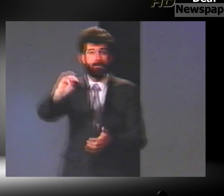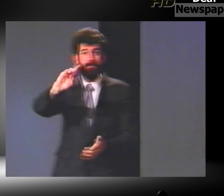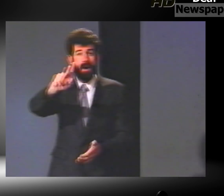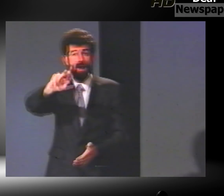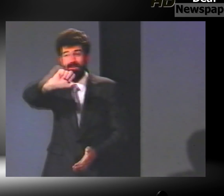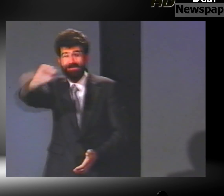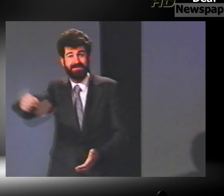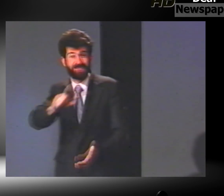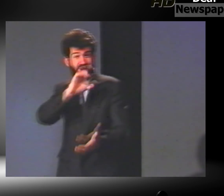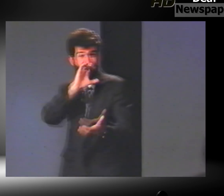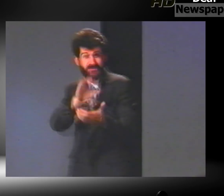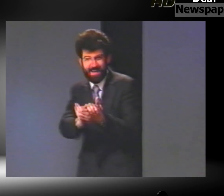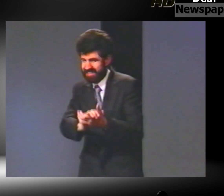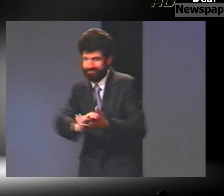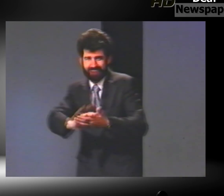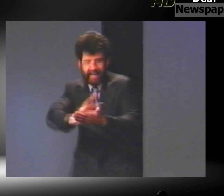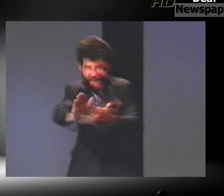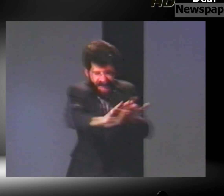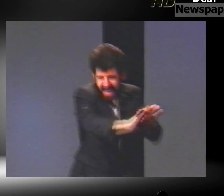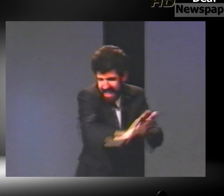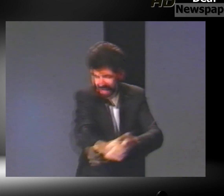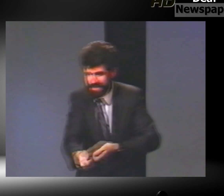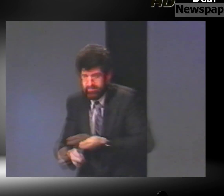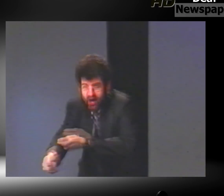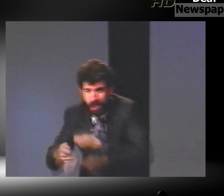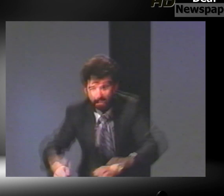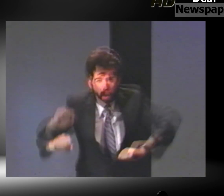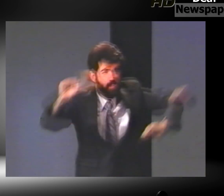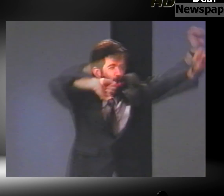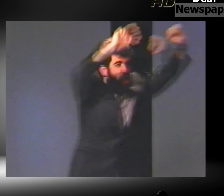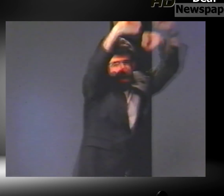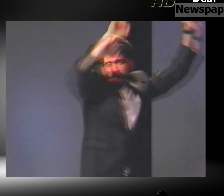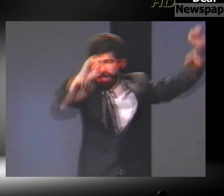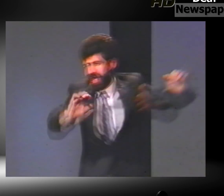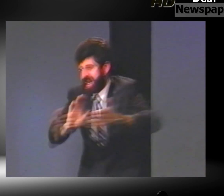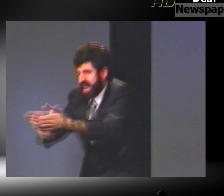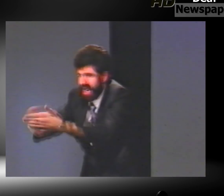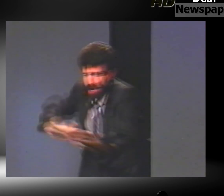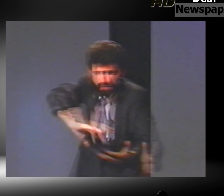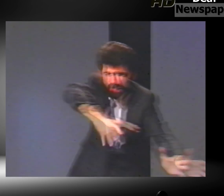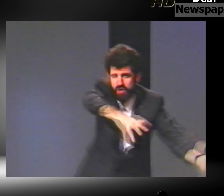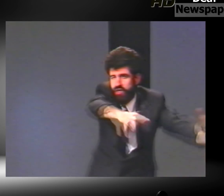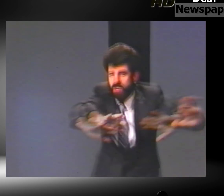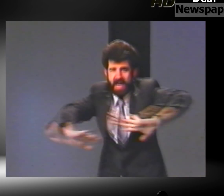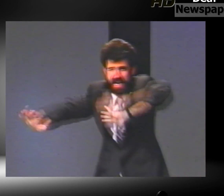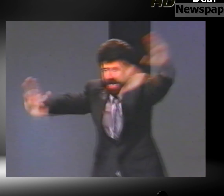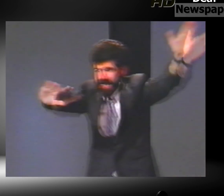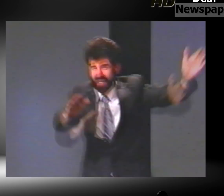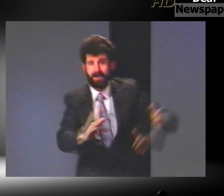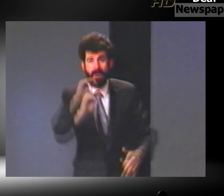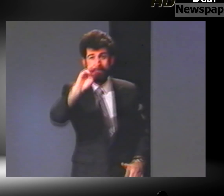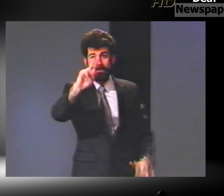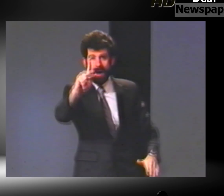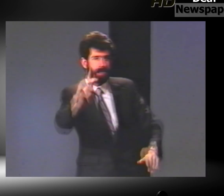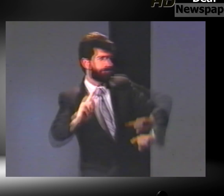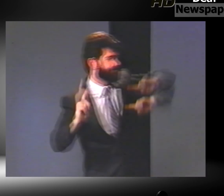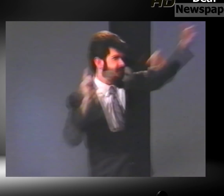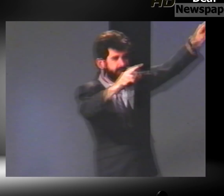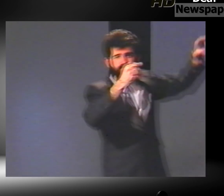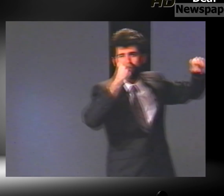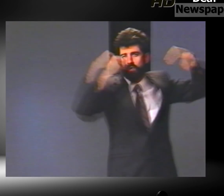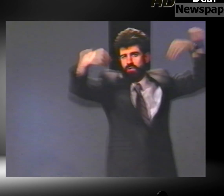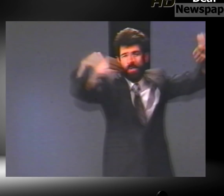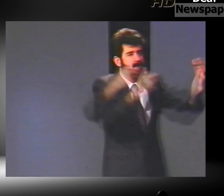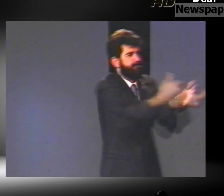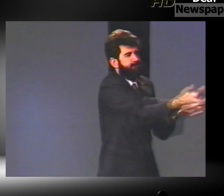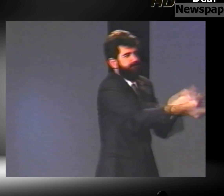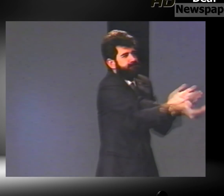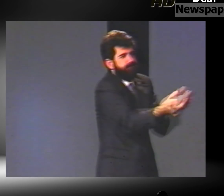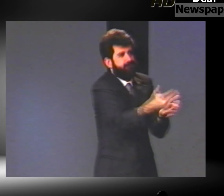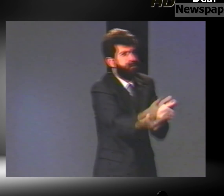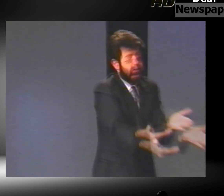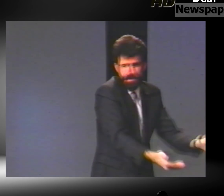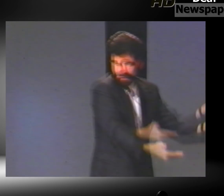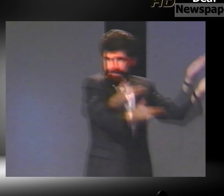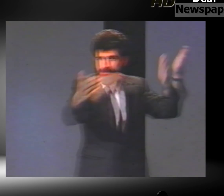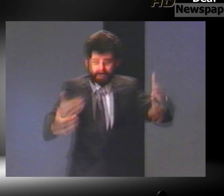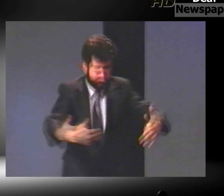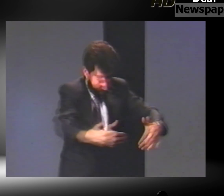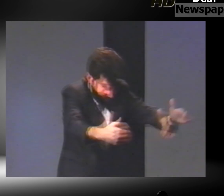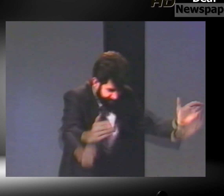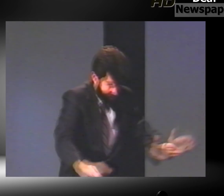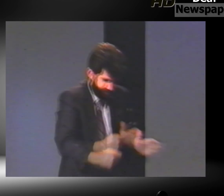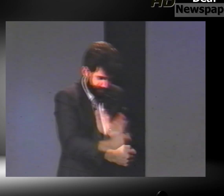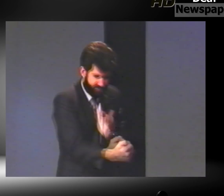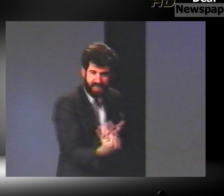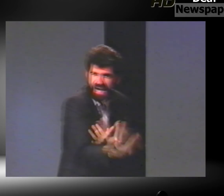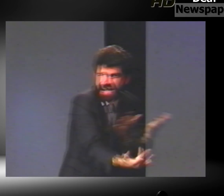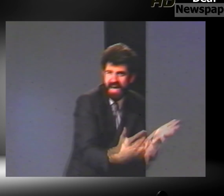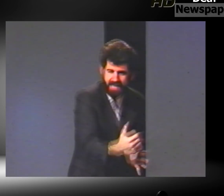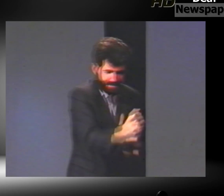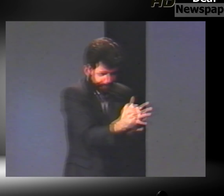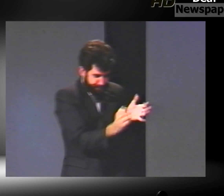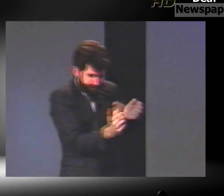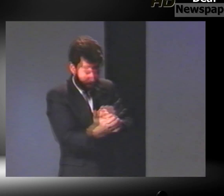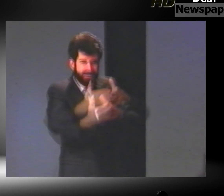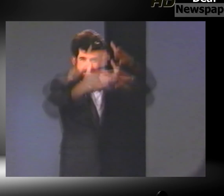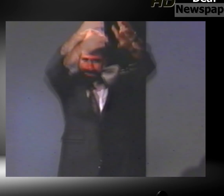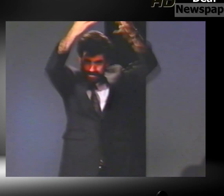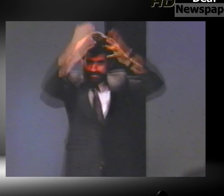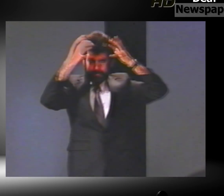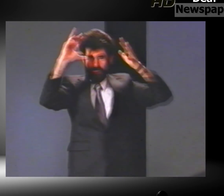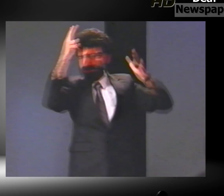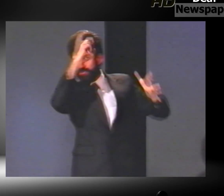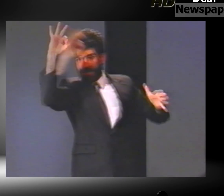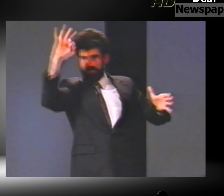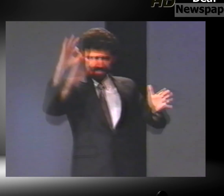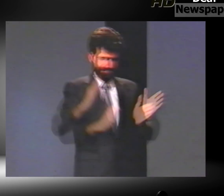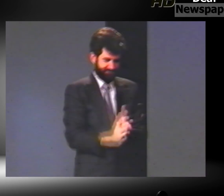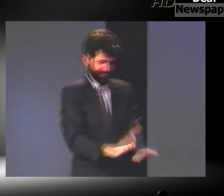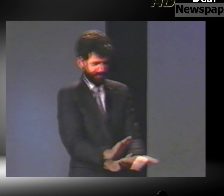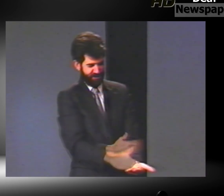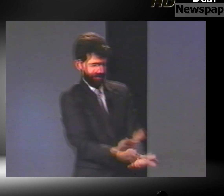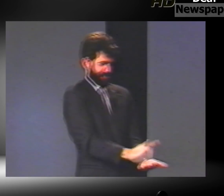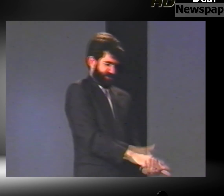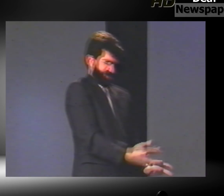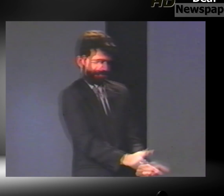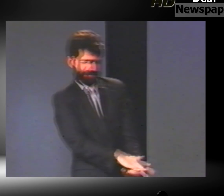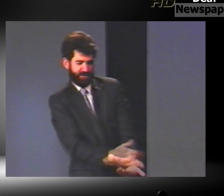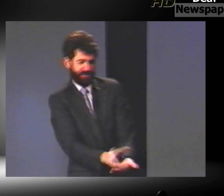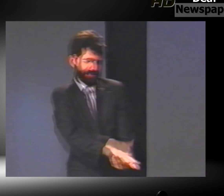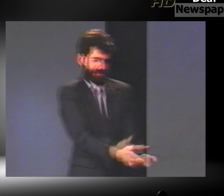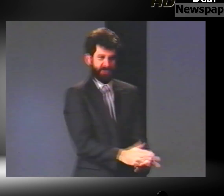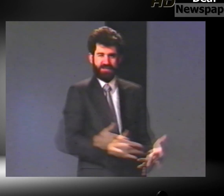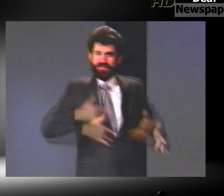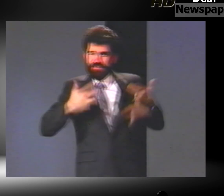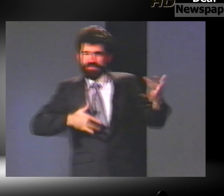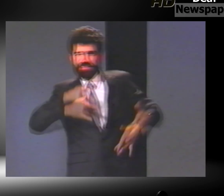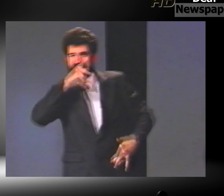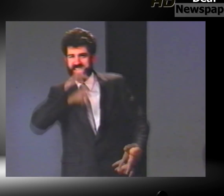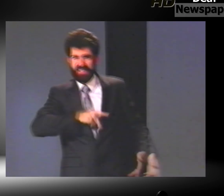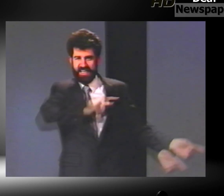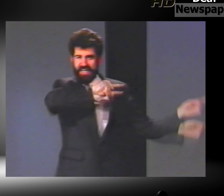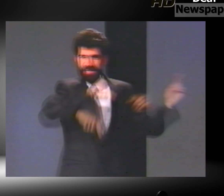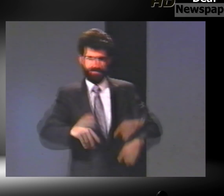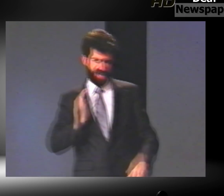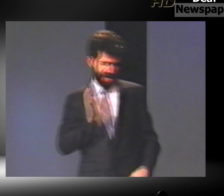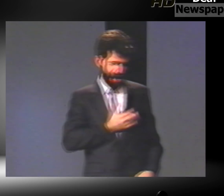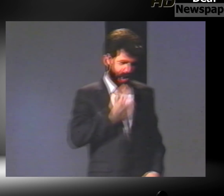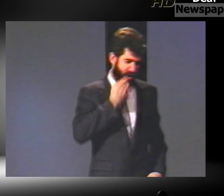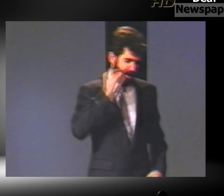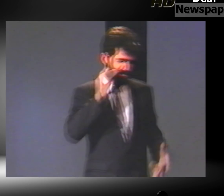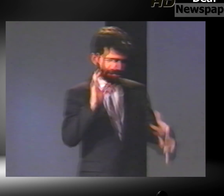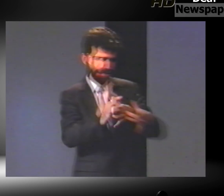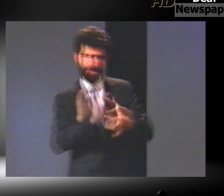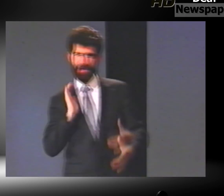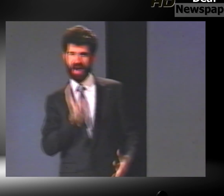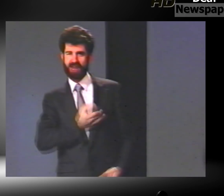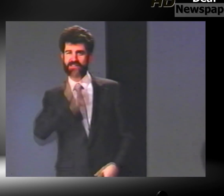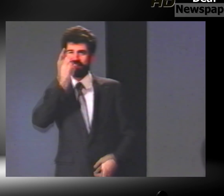Before I arrive, the wife starts cleaning the house, buying food, and starts cooking the meal with excitement because of Ken is coming over to our home.